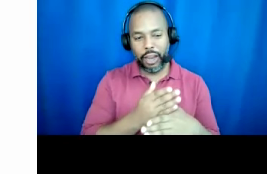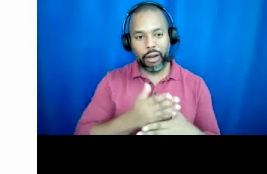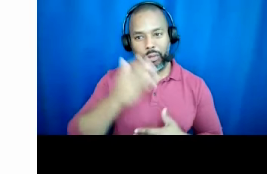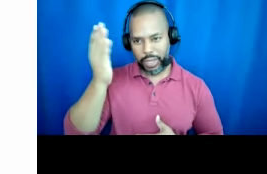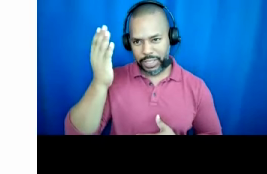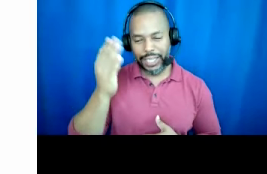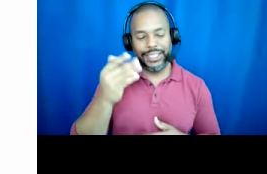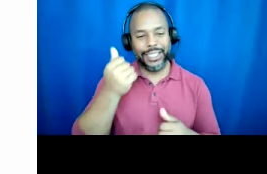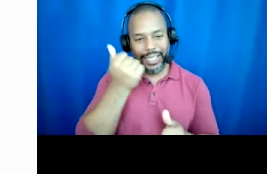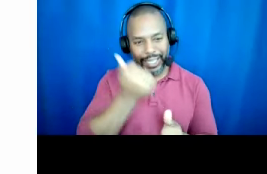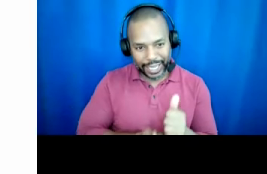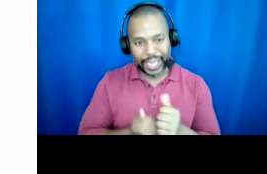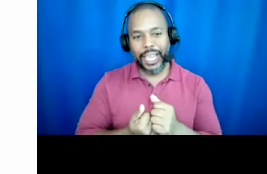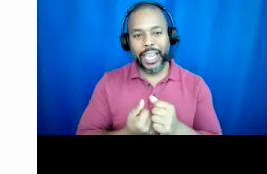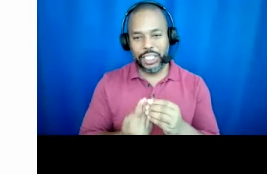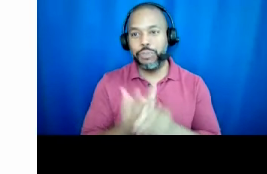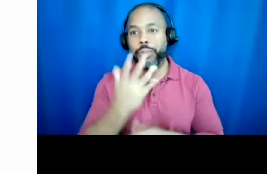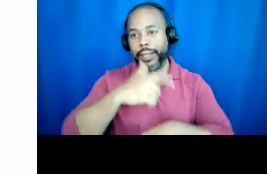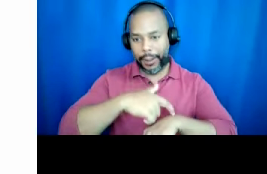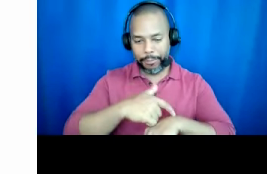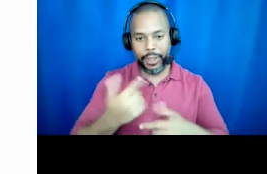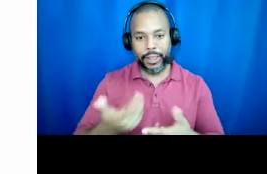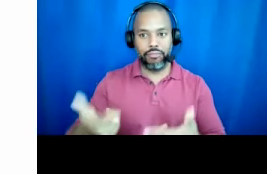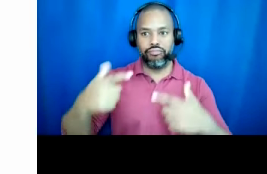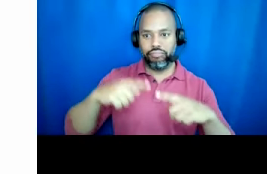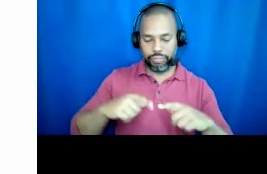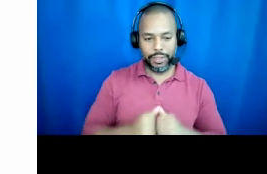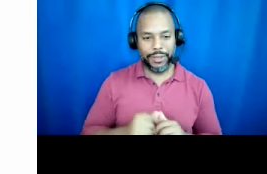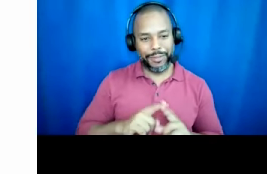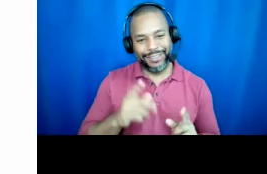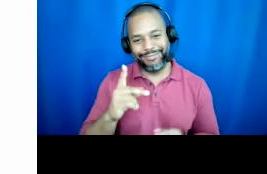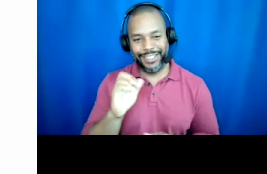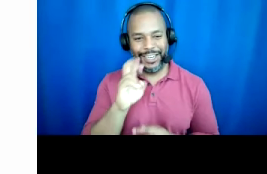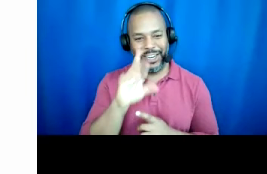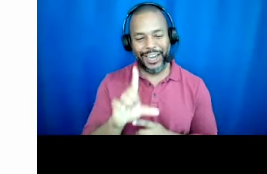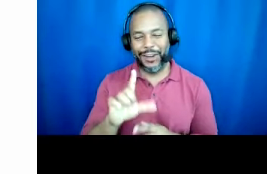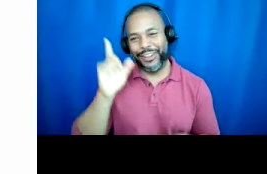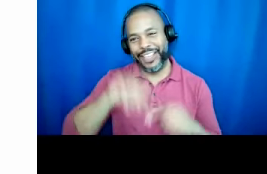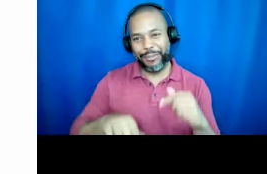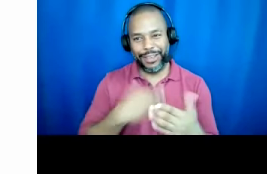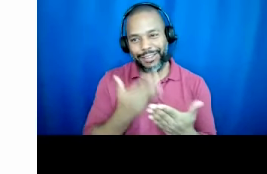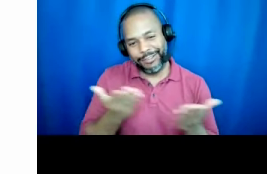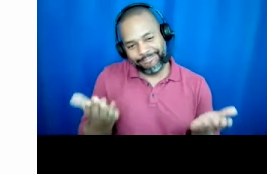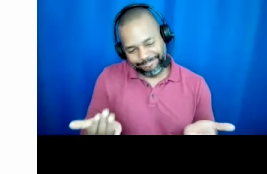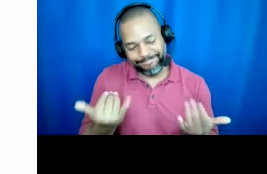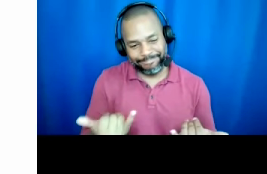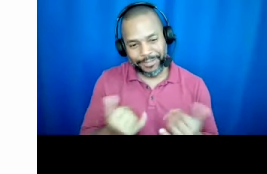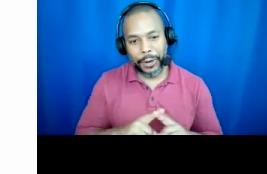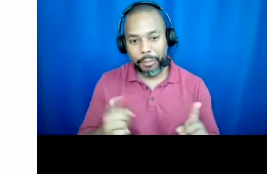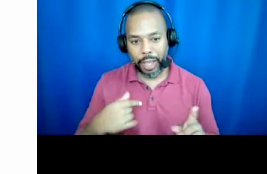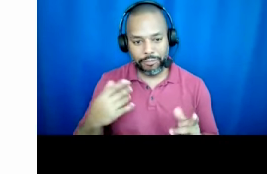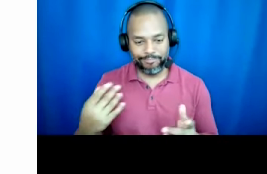And so it's been handed off to us, and unfortunately, Carol can't be here, today. So she's left it in our charge.